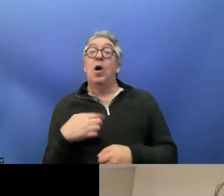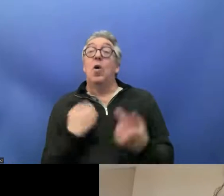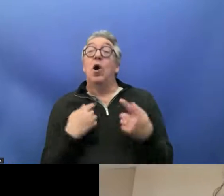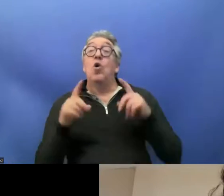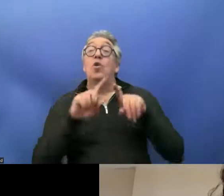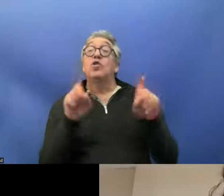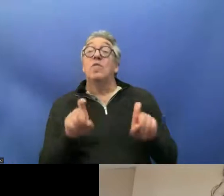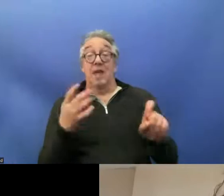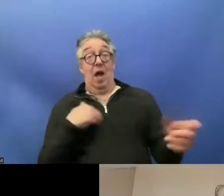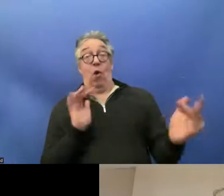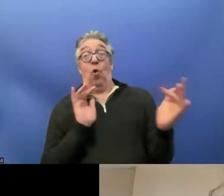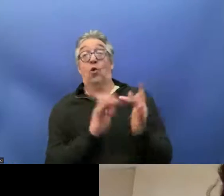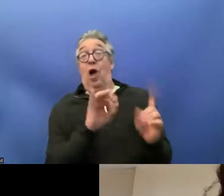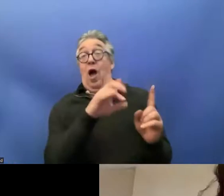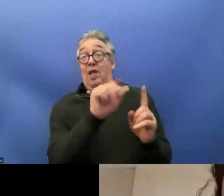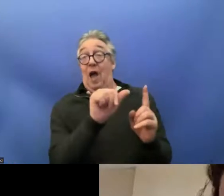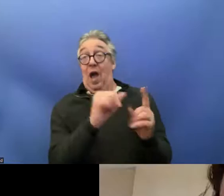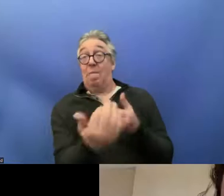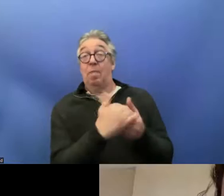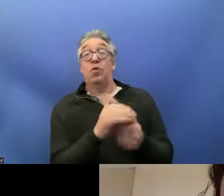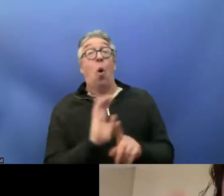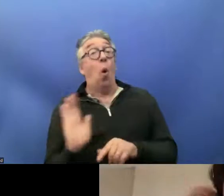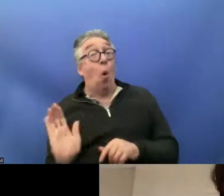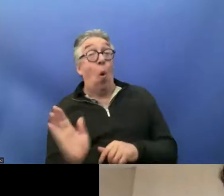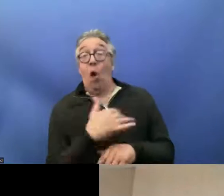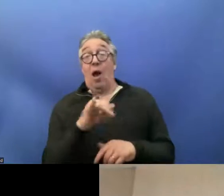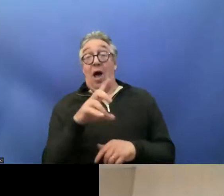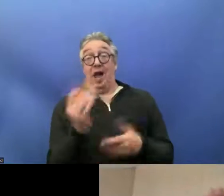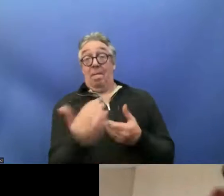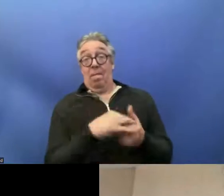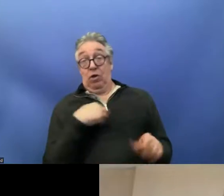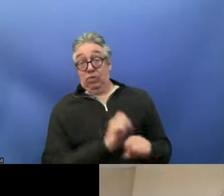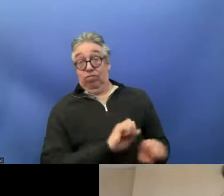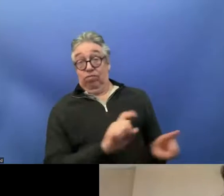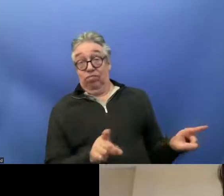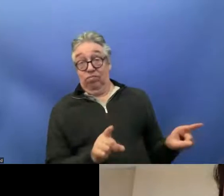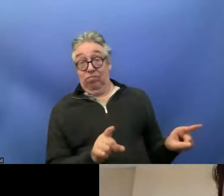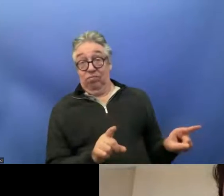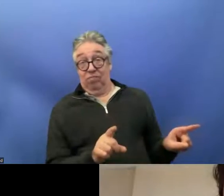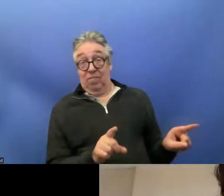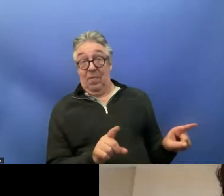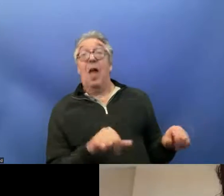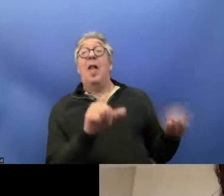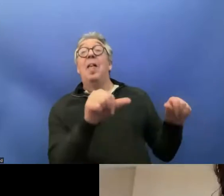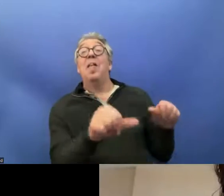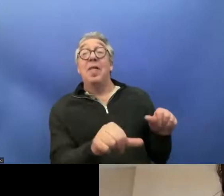members of IDA and sent all the members of ID and then I went to their members in each